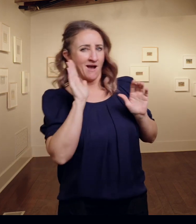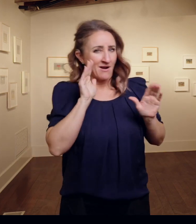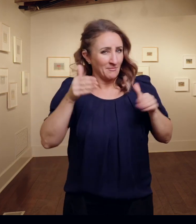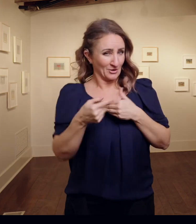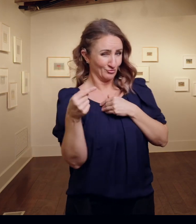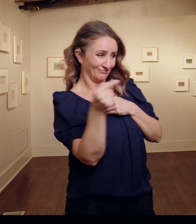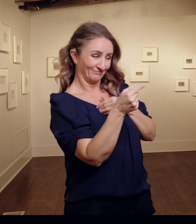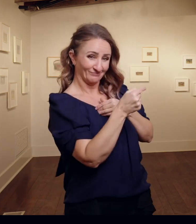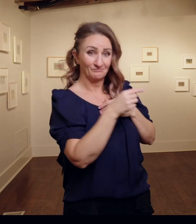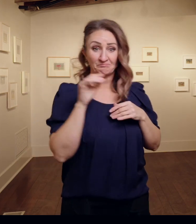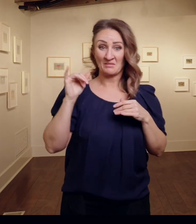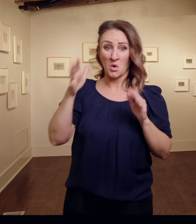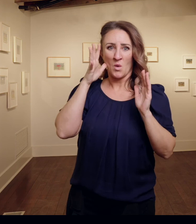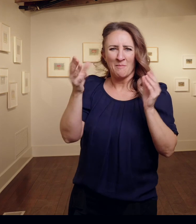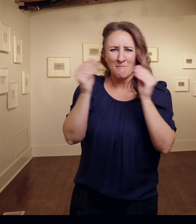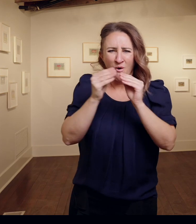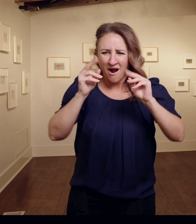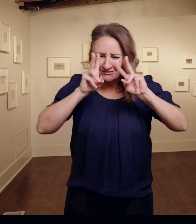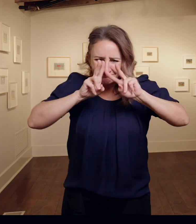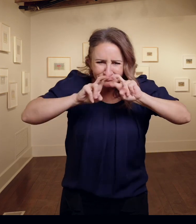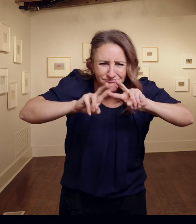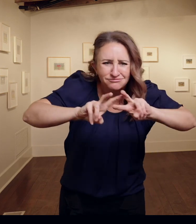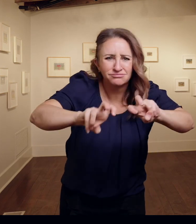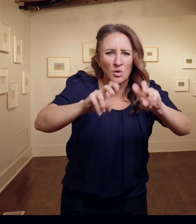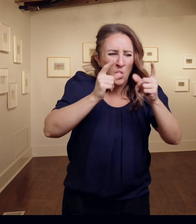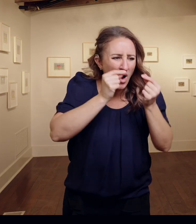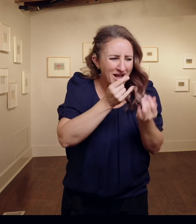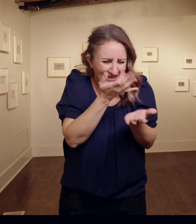that informed Castle's life and artwork.